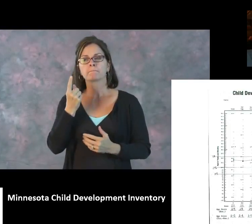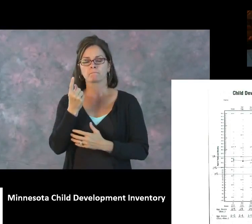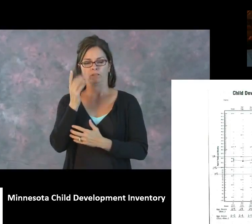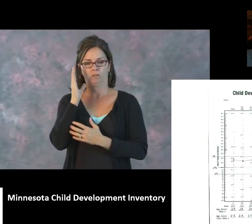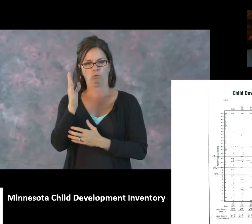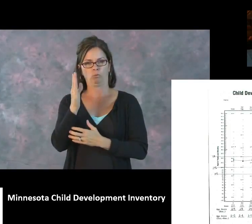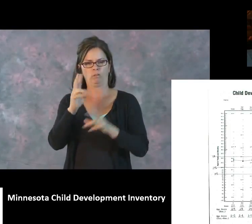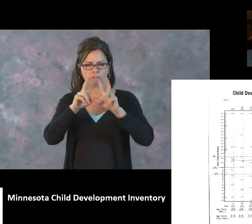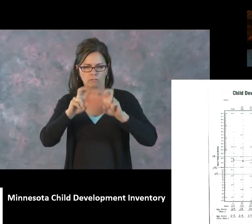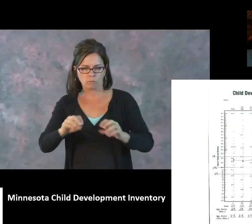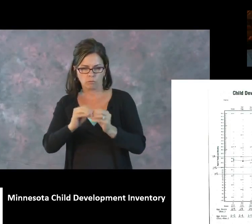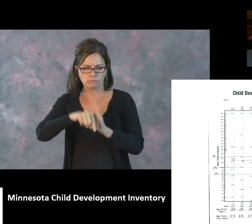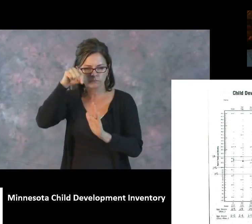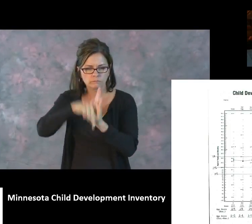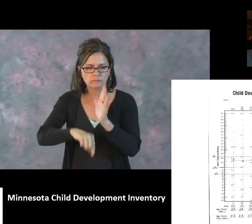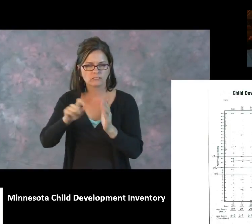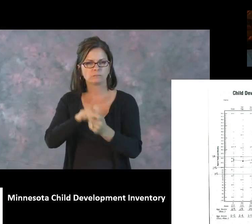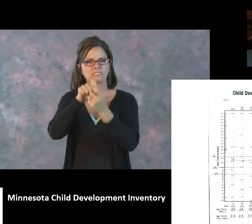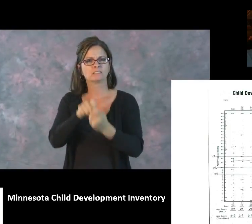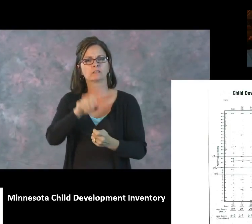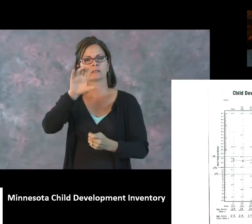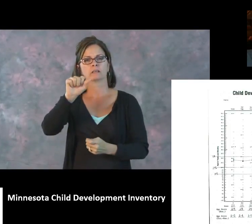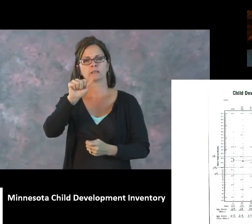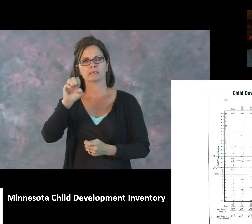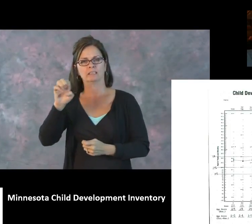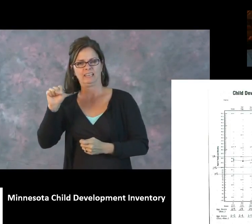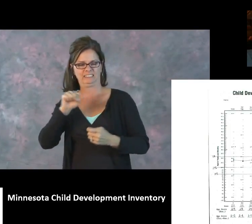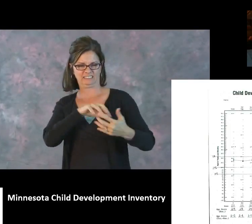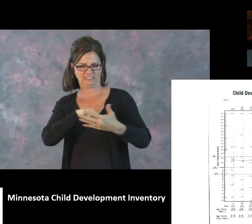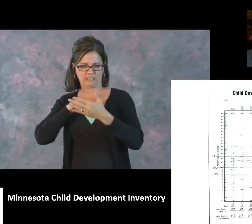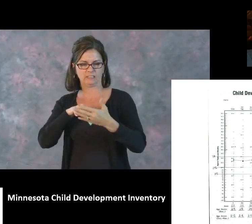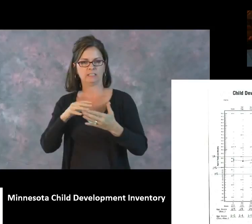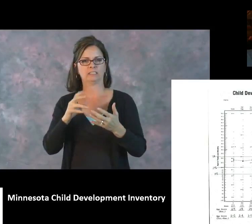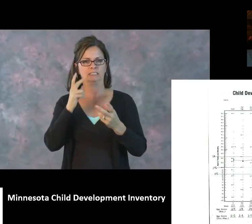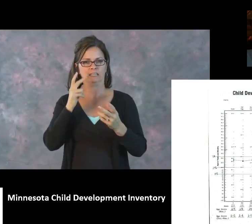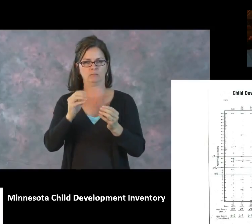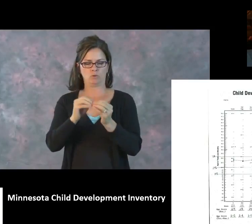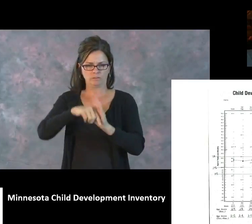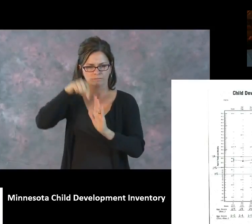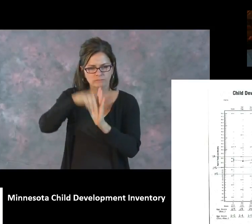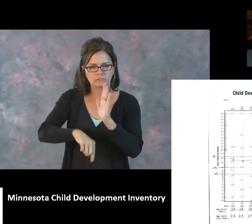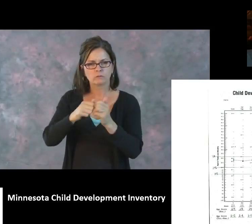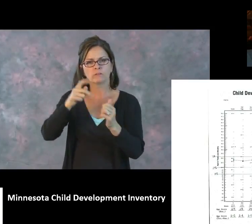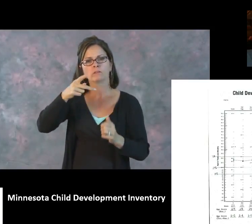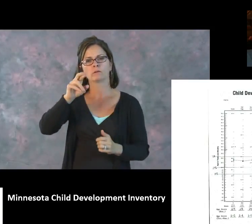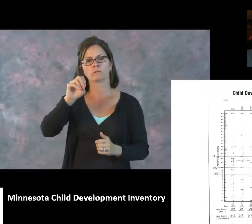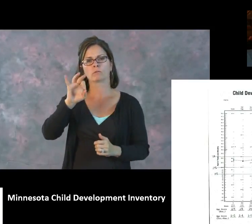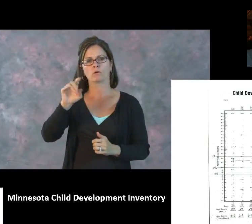of case studies and get a closer look at the profile sheet, but essentially you can see